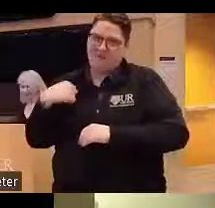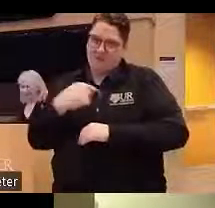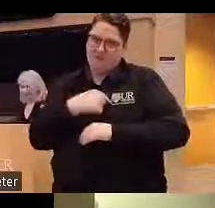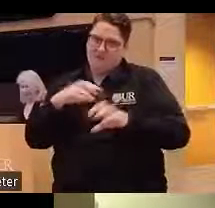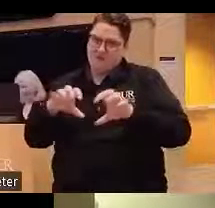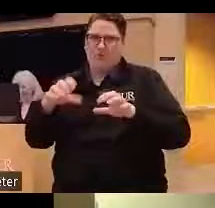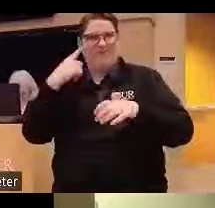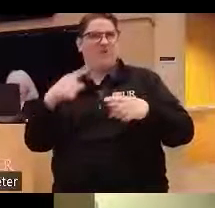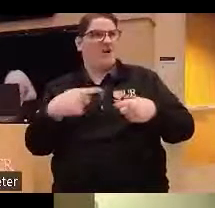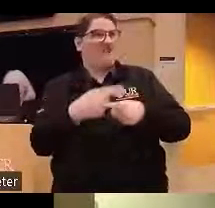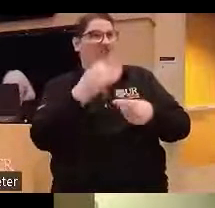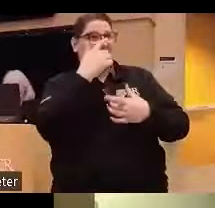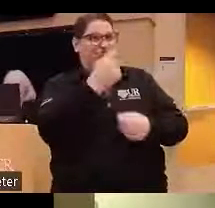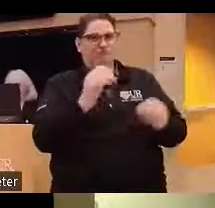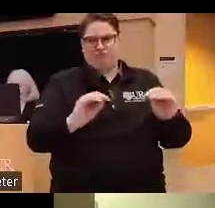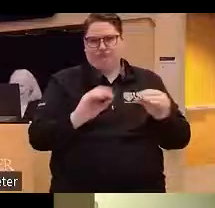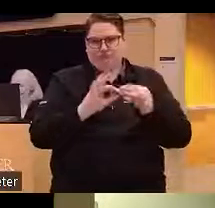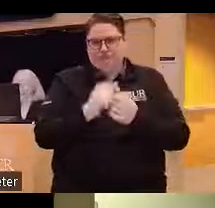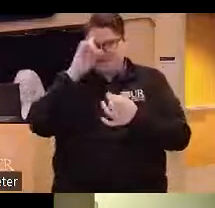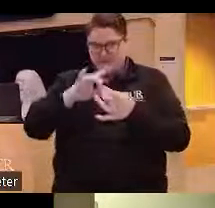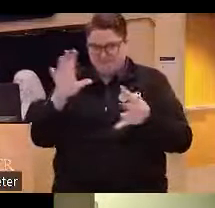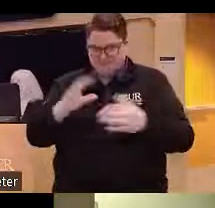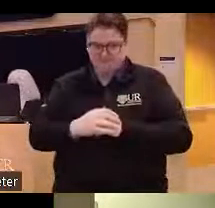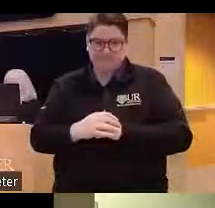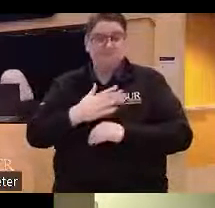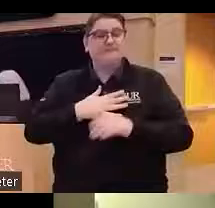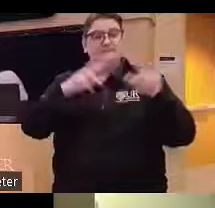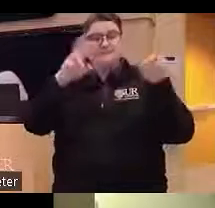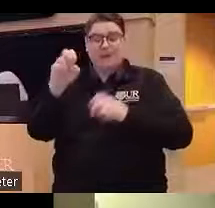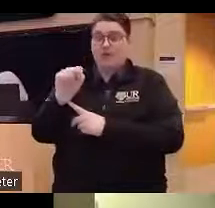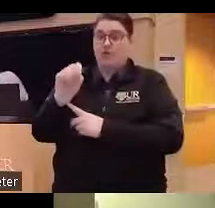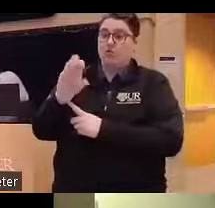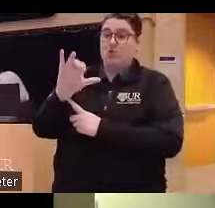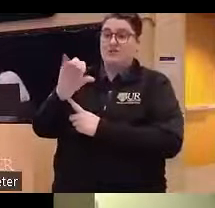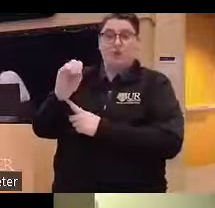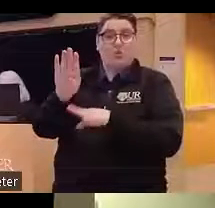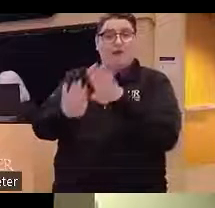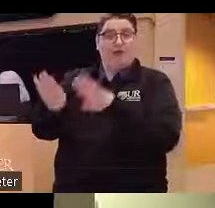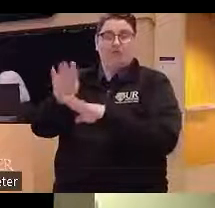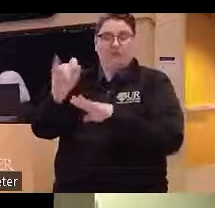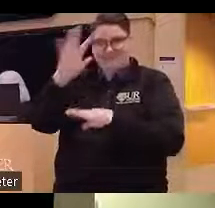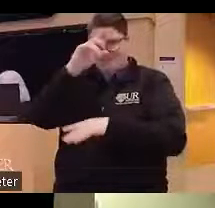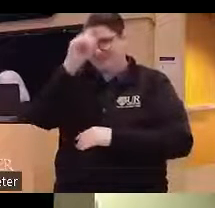of interest so my title is the sociobiology of schizophrenia you know I think as Steve said